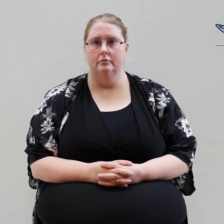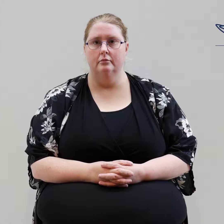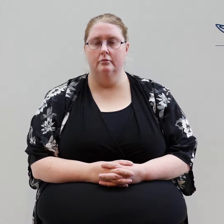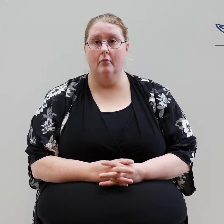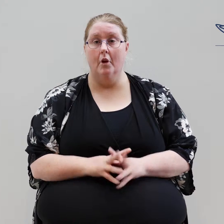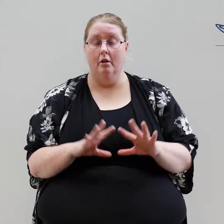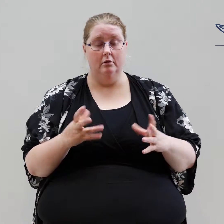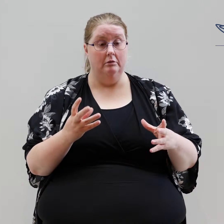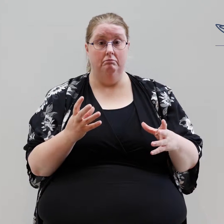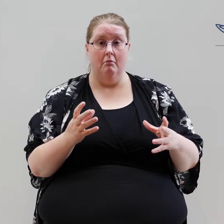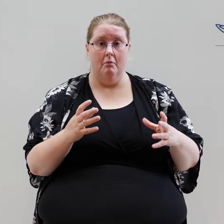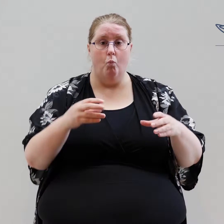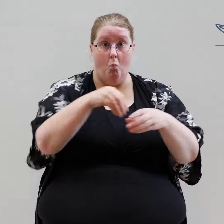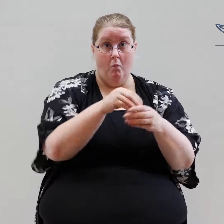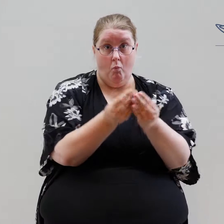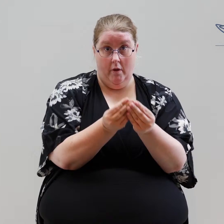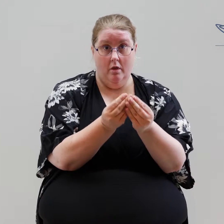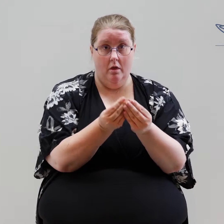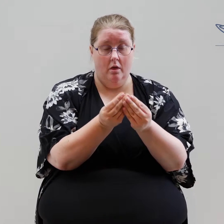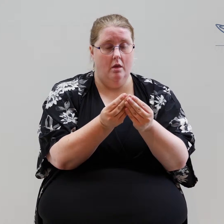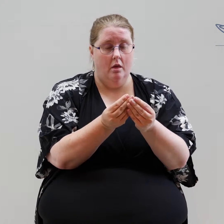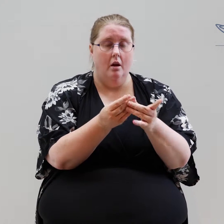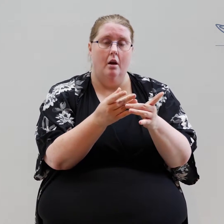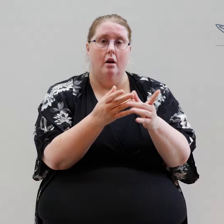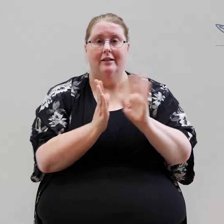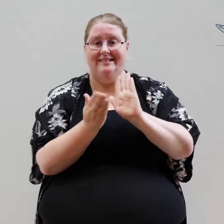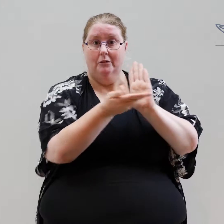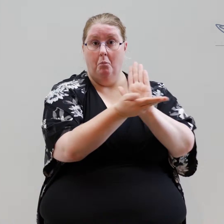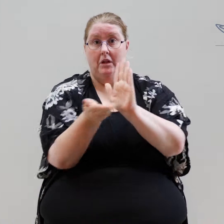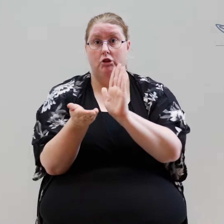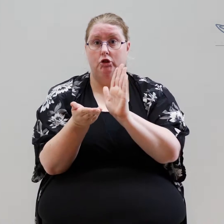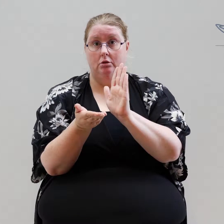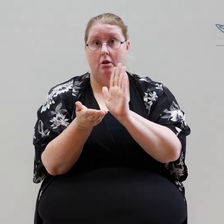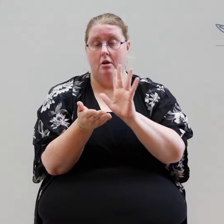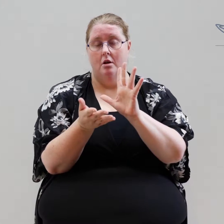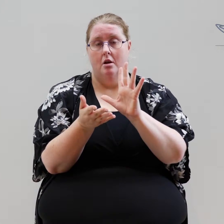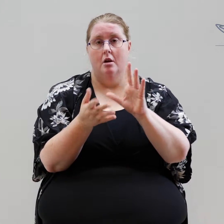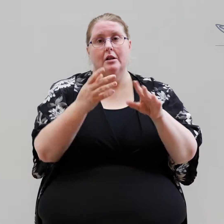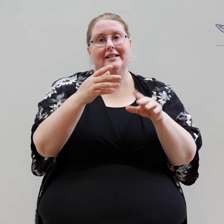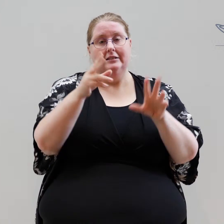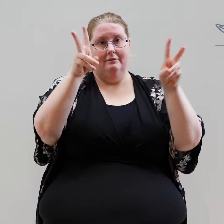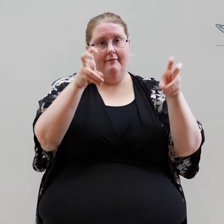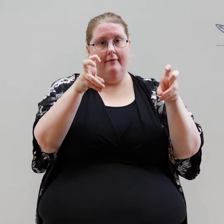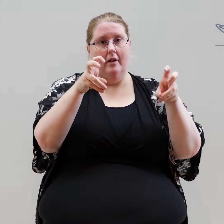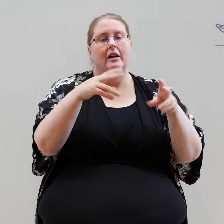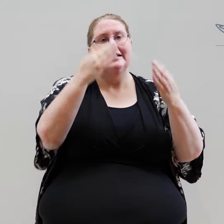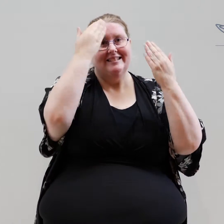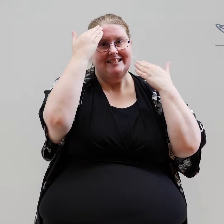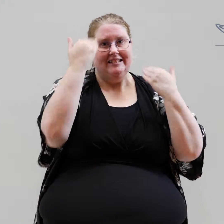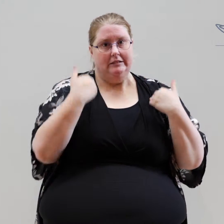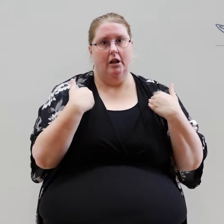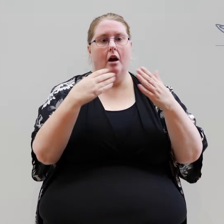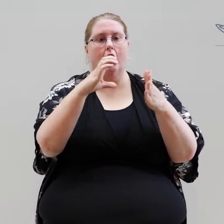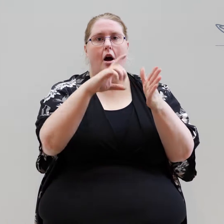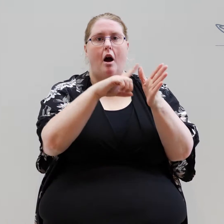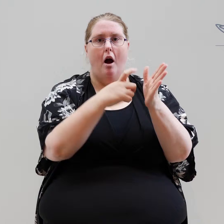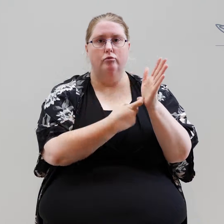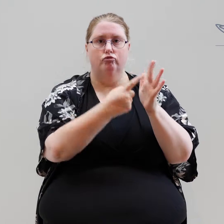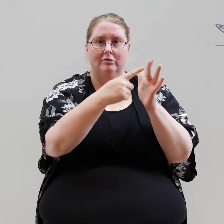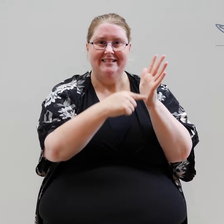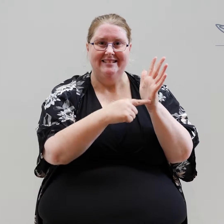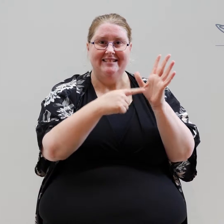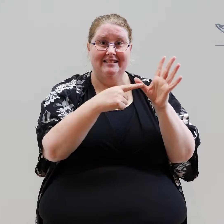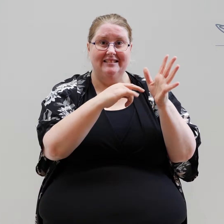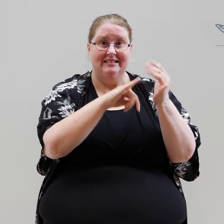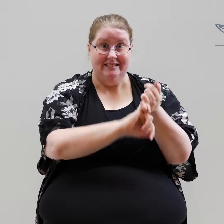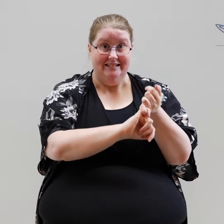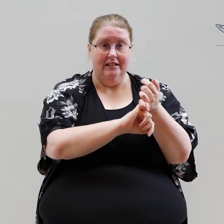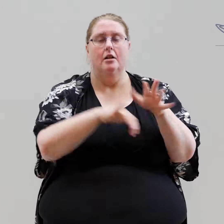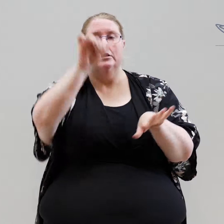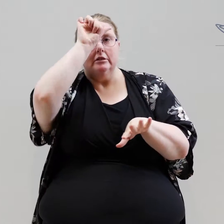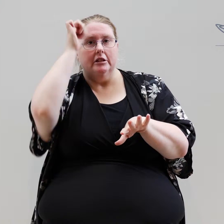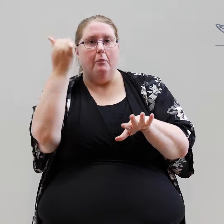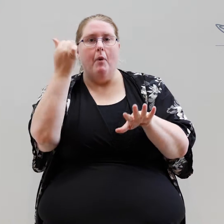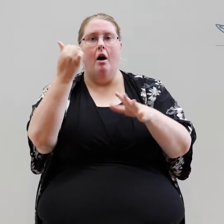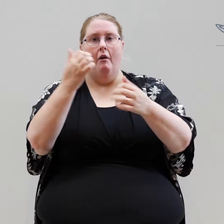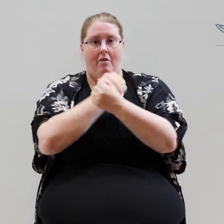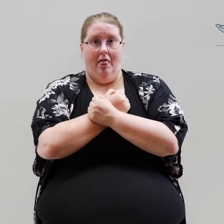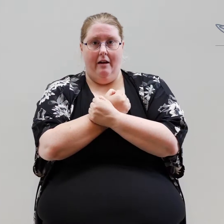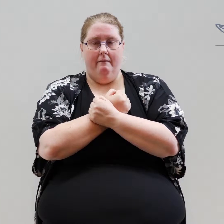In association with the exhibition Sister Corita's - Summer of Love